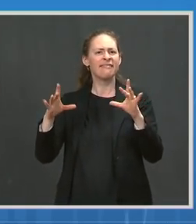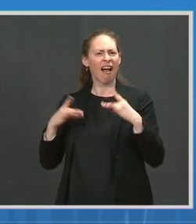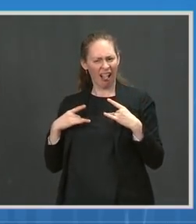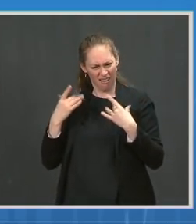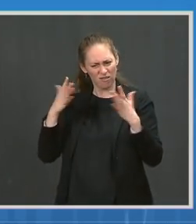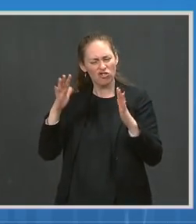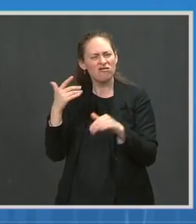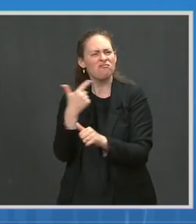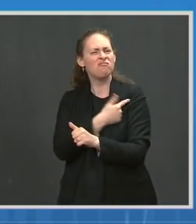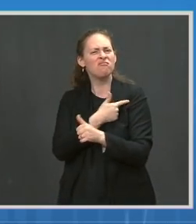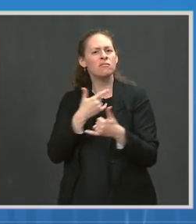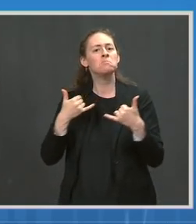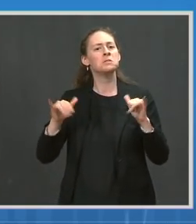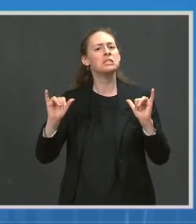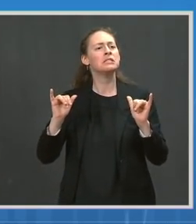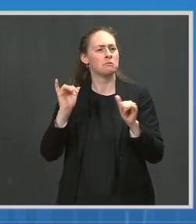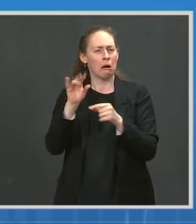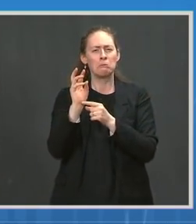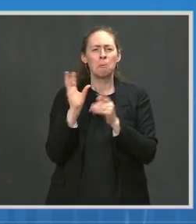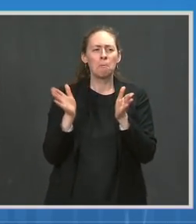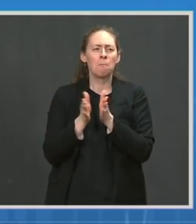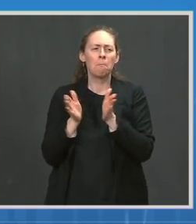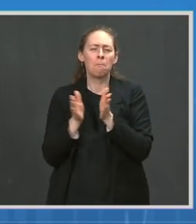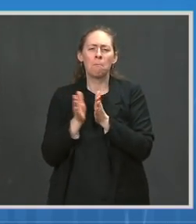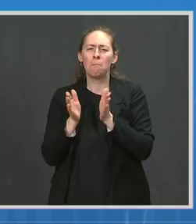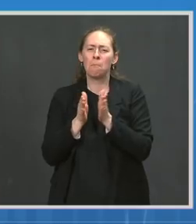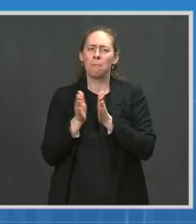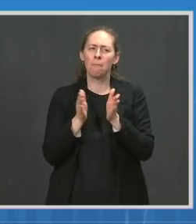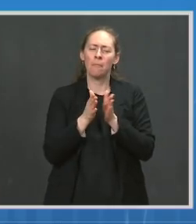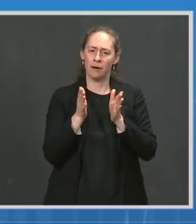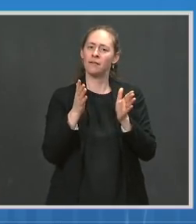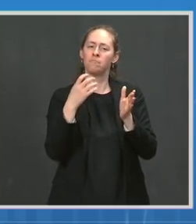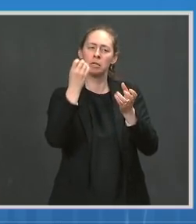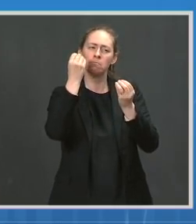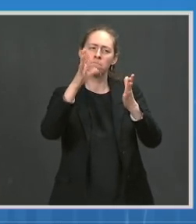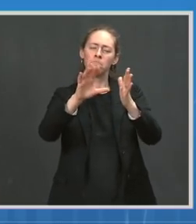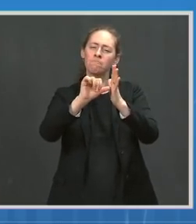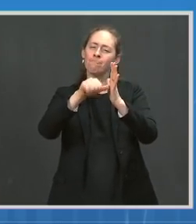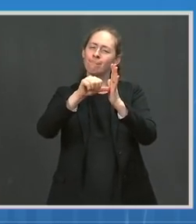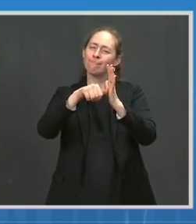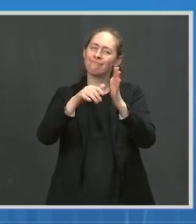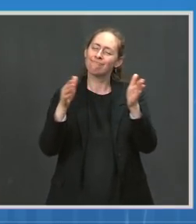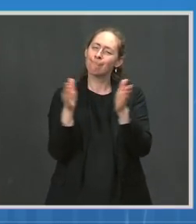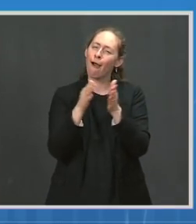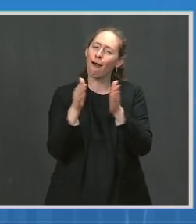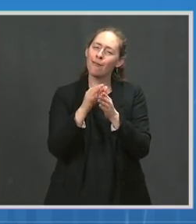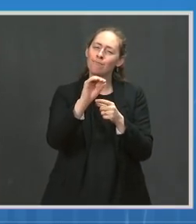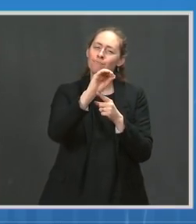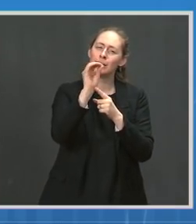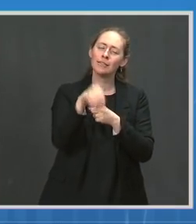and likely an underestimate, it still makes a really important point: These vaccines are working.